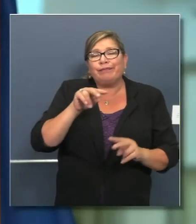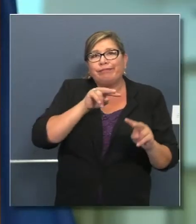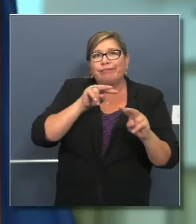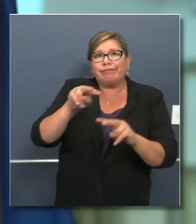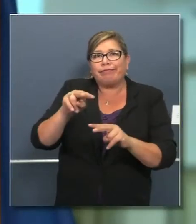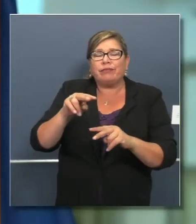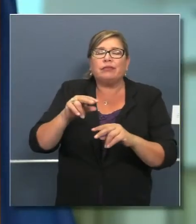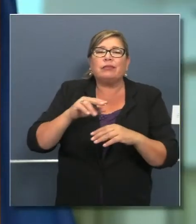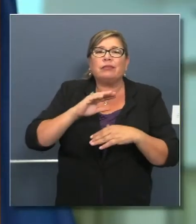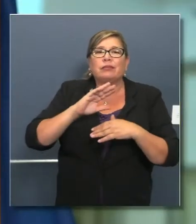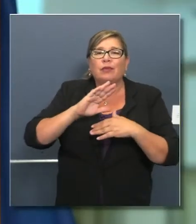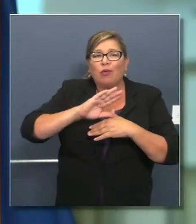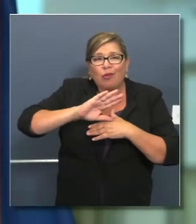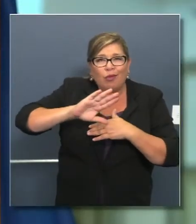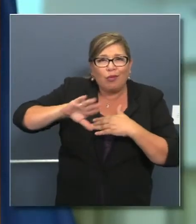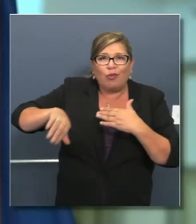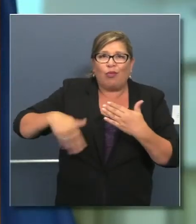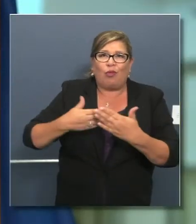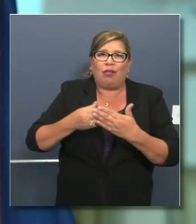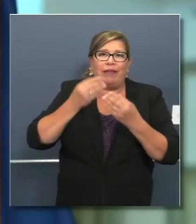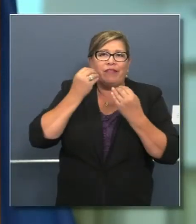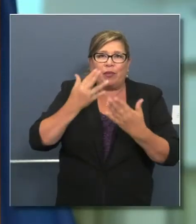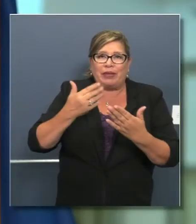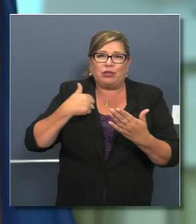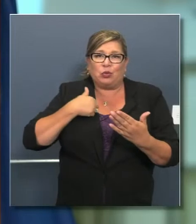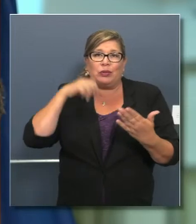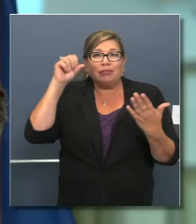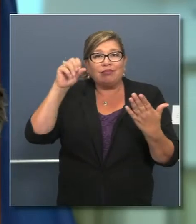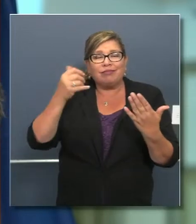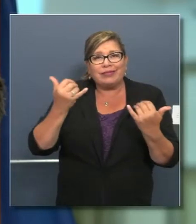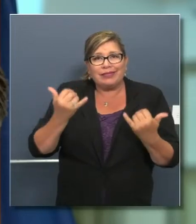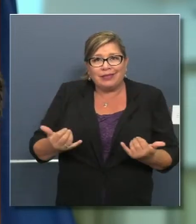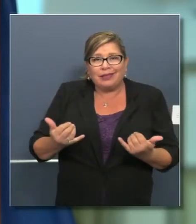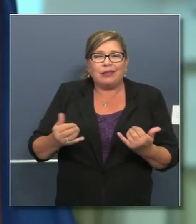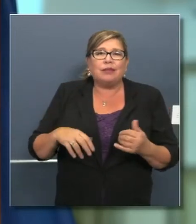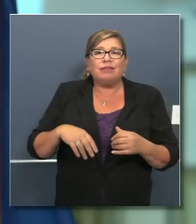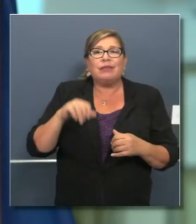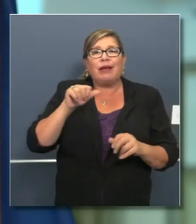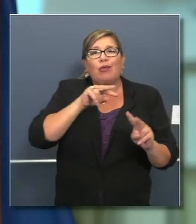of the information that we have not only provided today in terms of the new data the new stats but